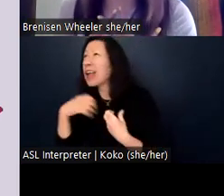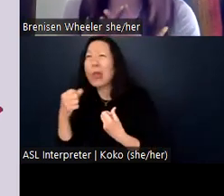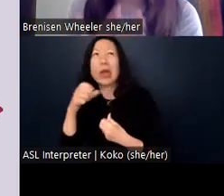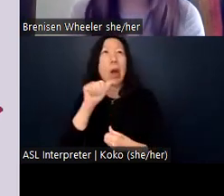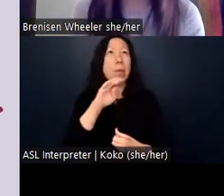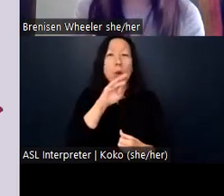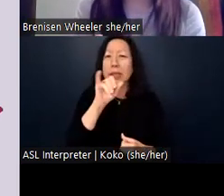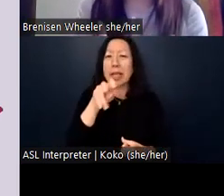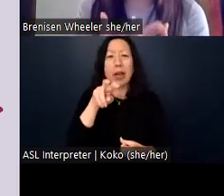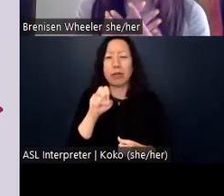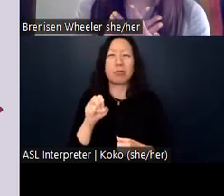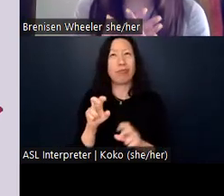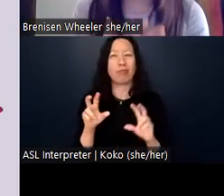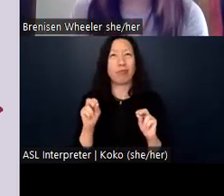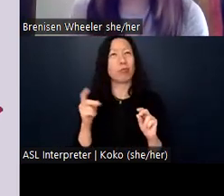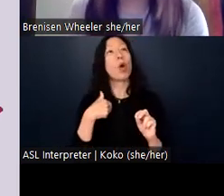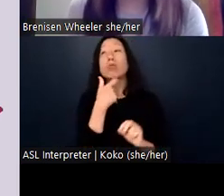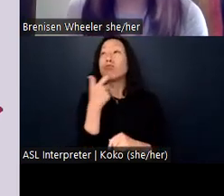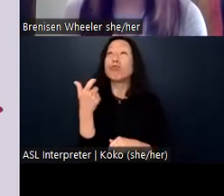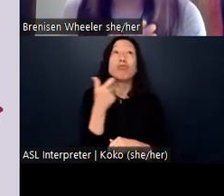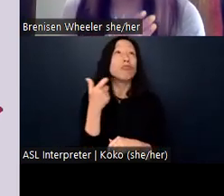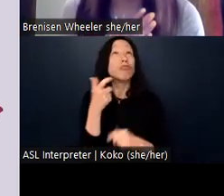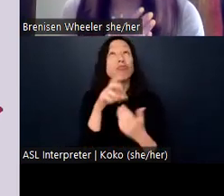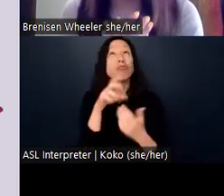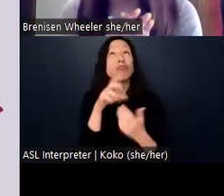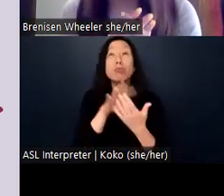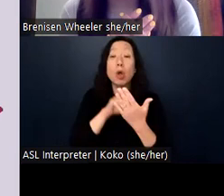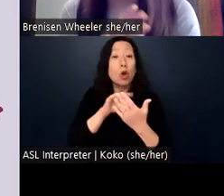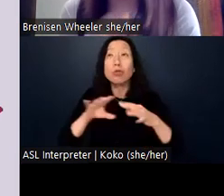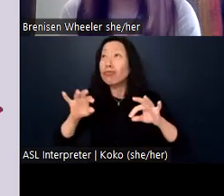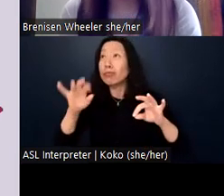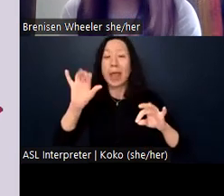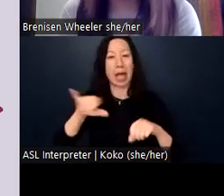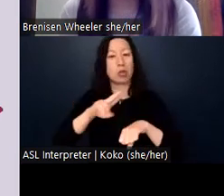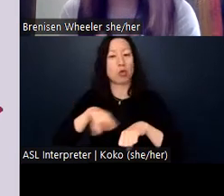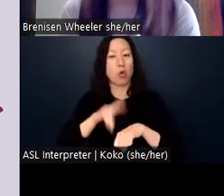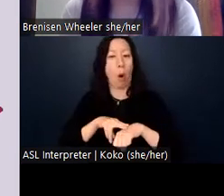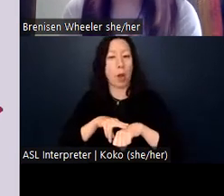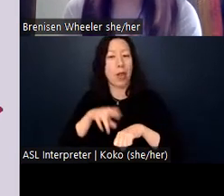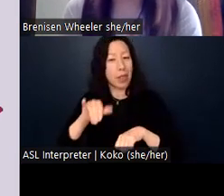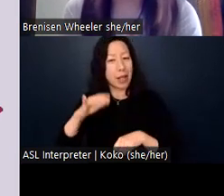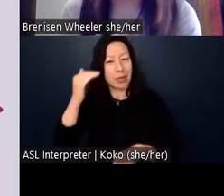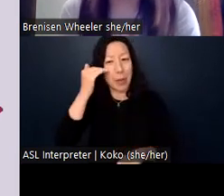is familiar and what is normal to us, which informs our thinking and our behaviors when